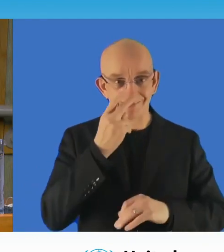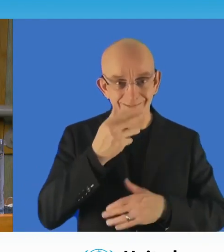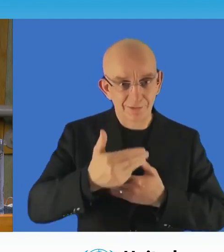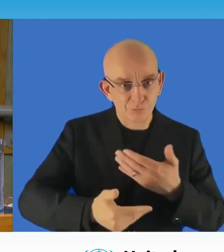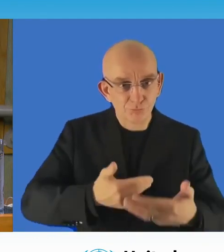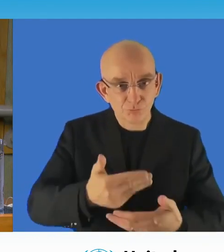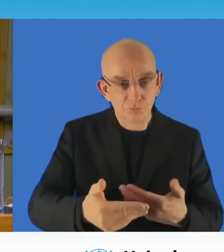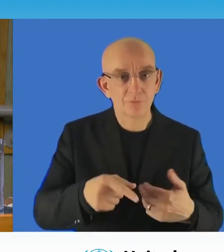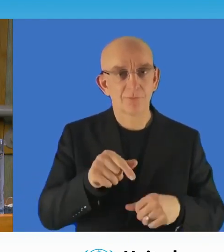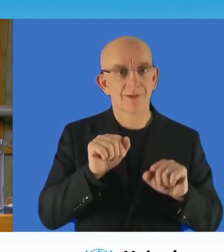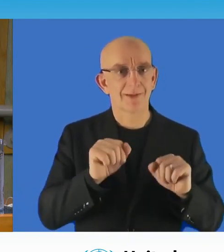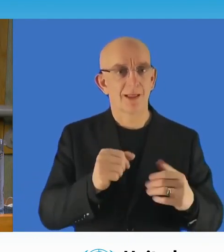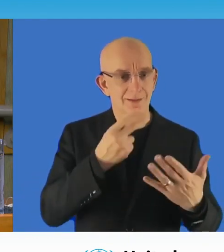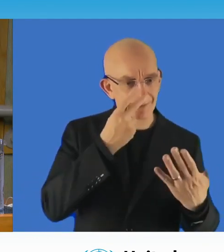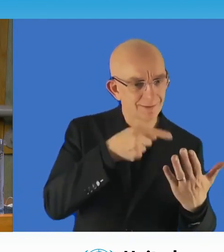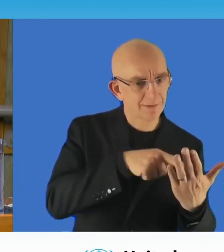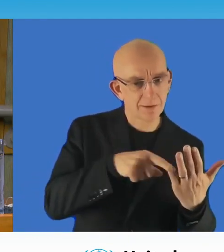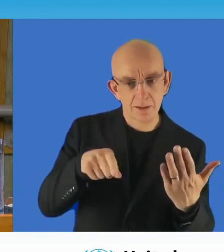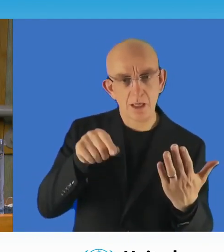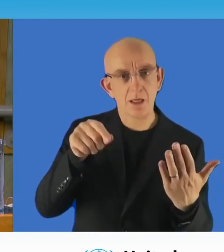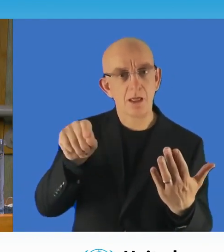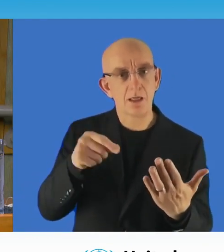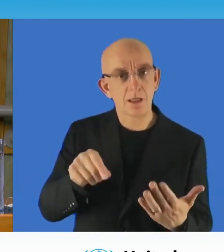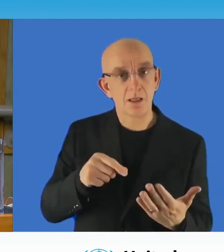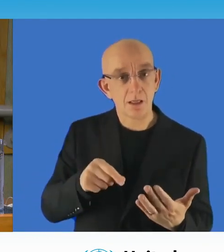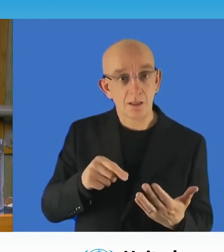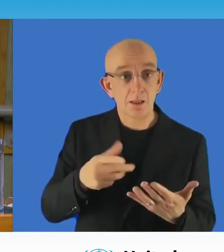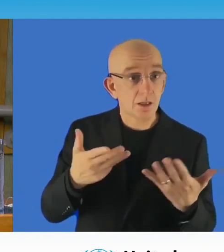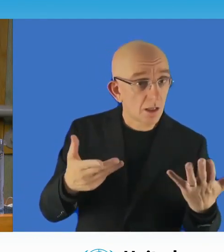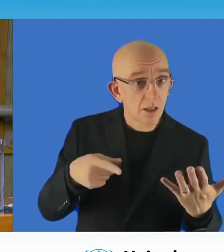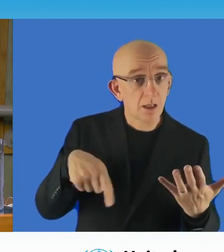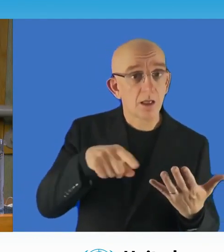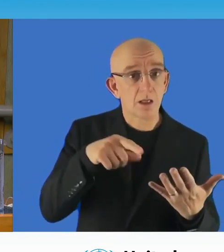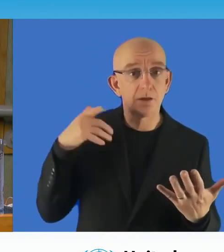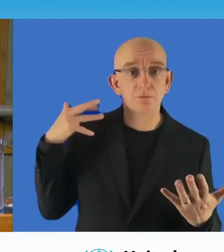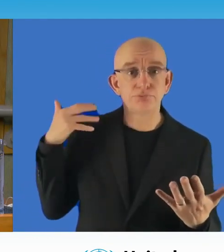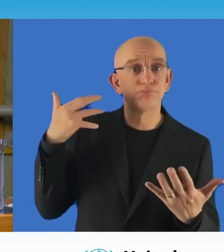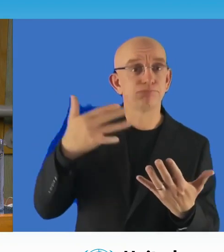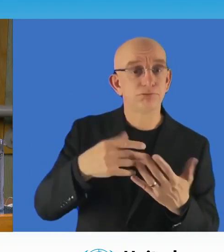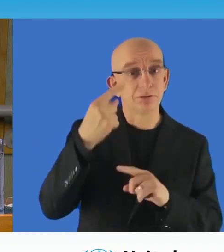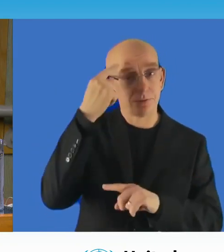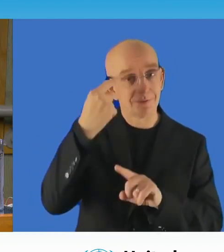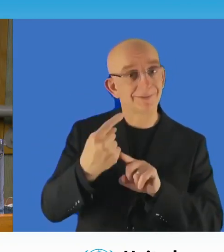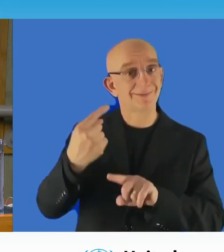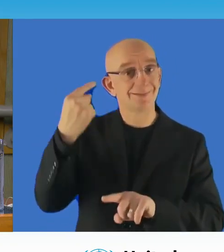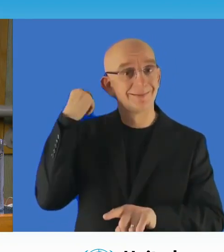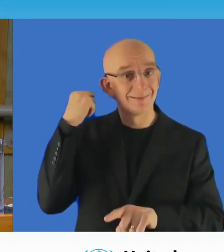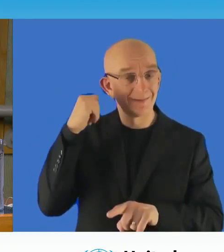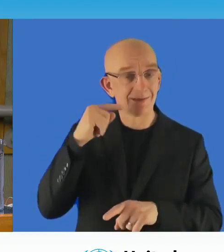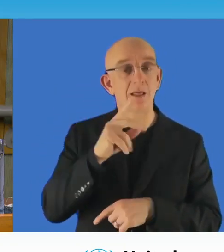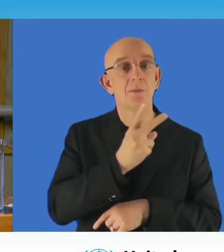goals were adopted within those eight goals 21 targets and 60 indicators disabilities were